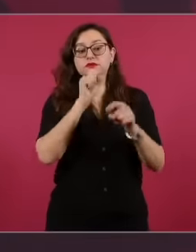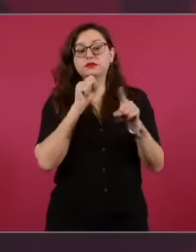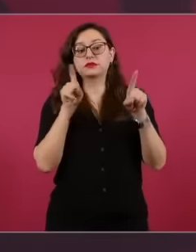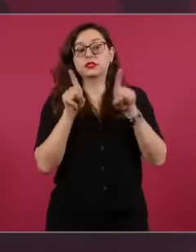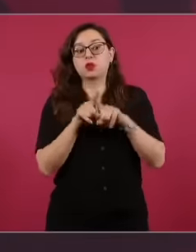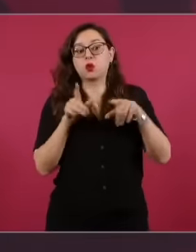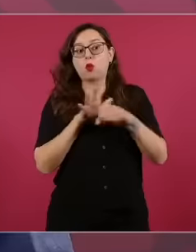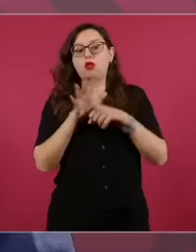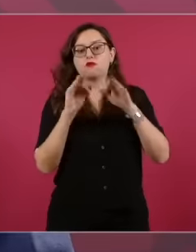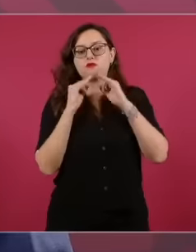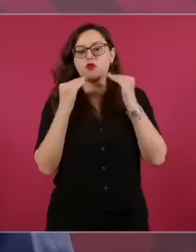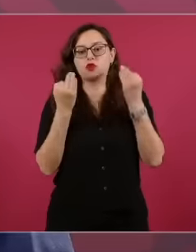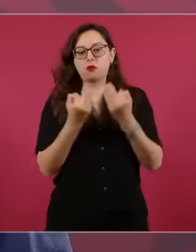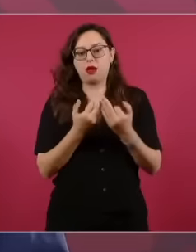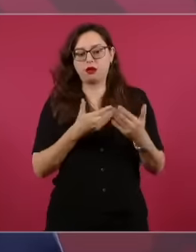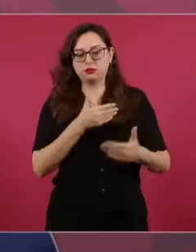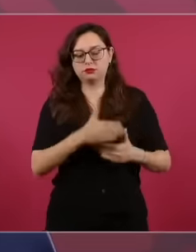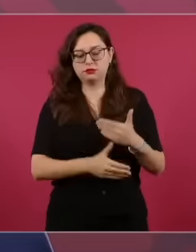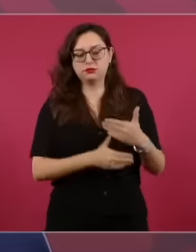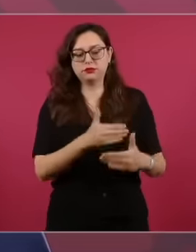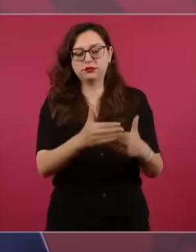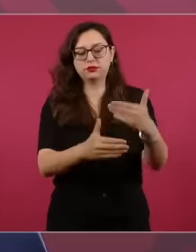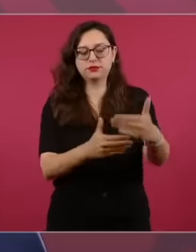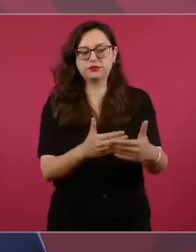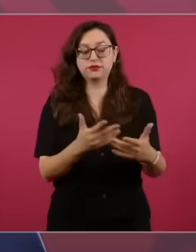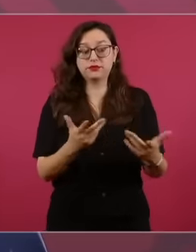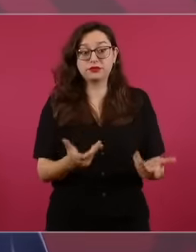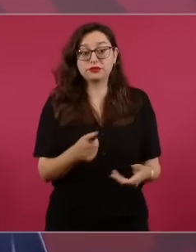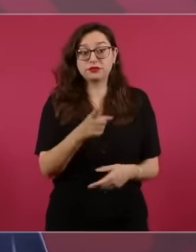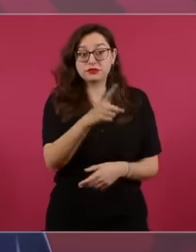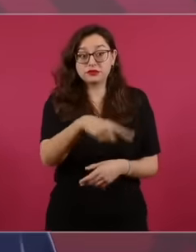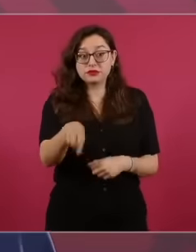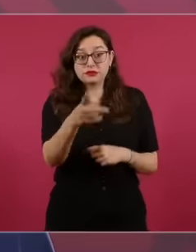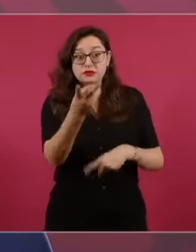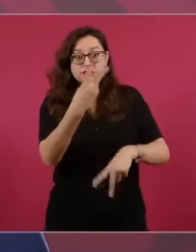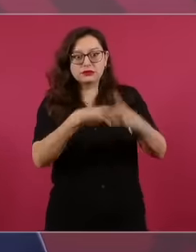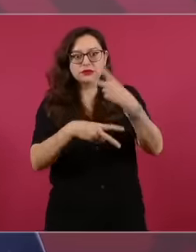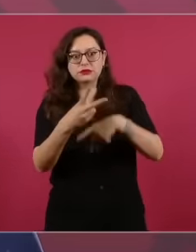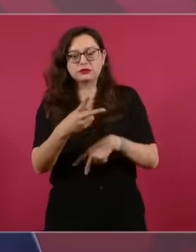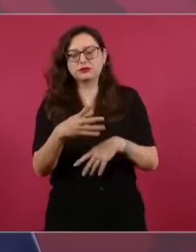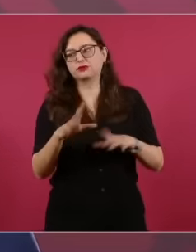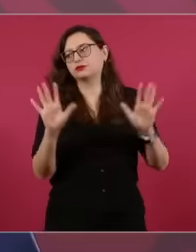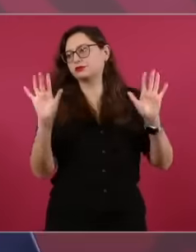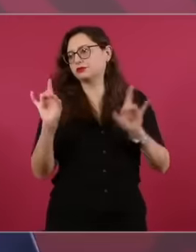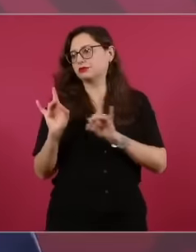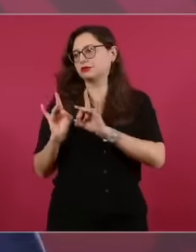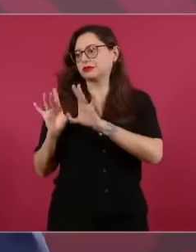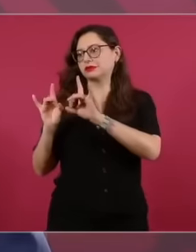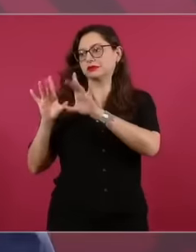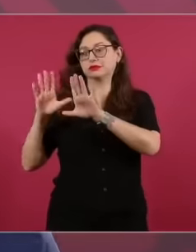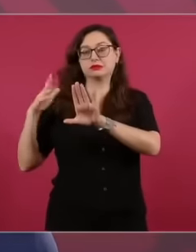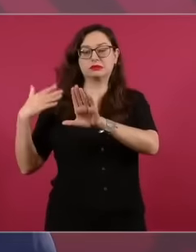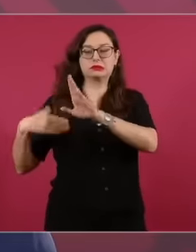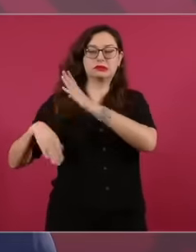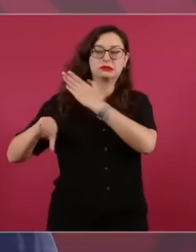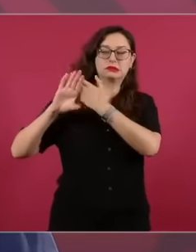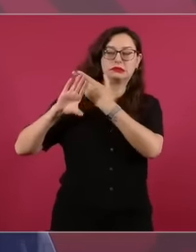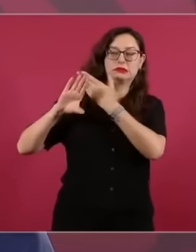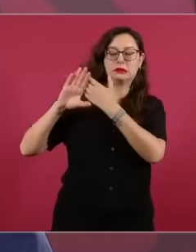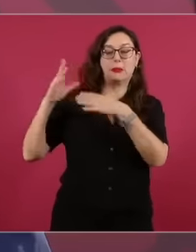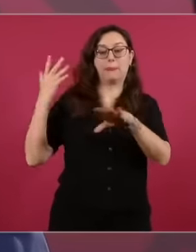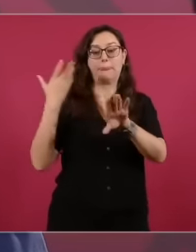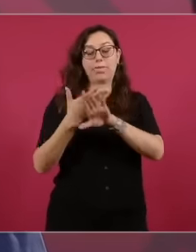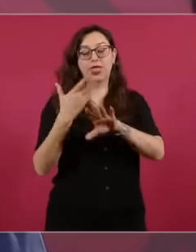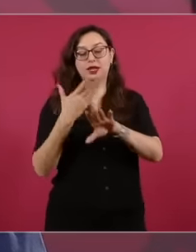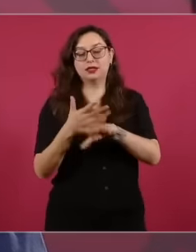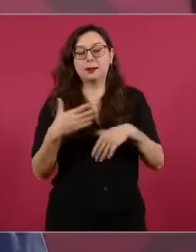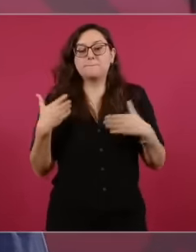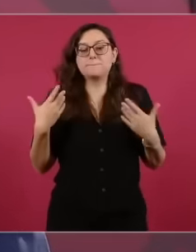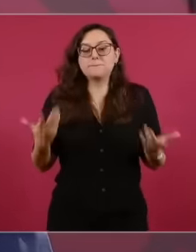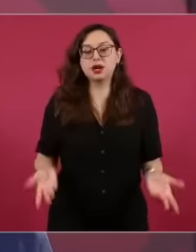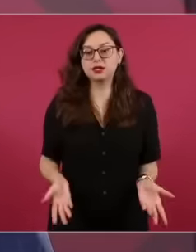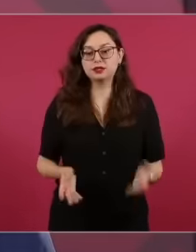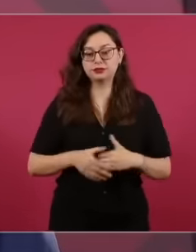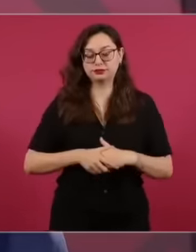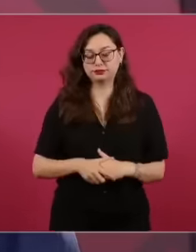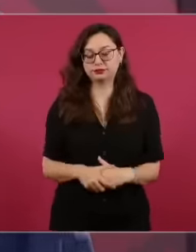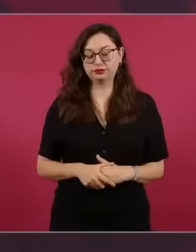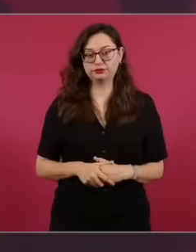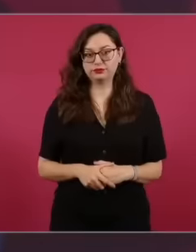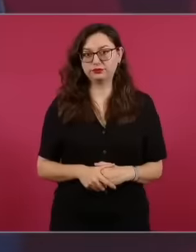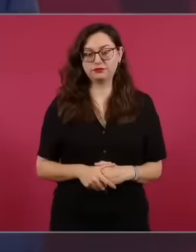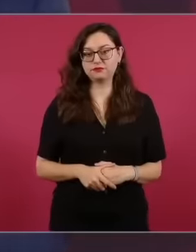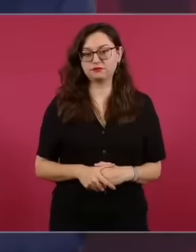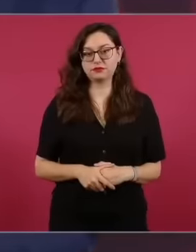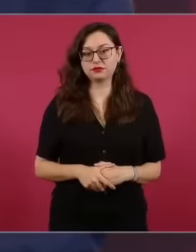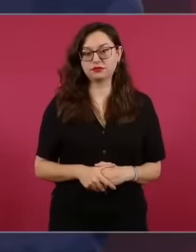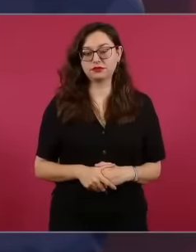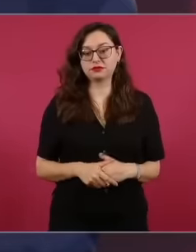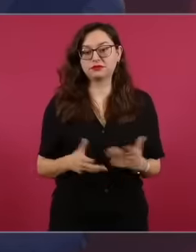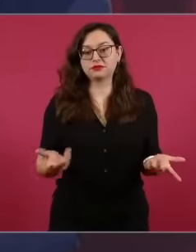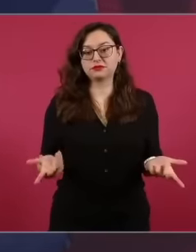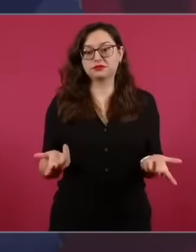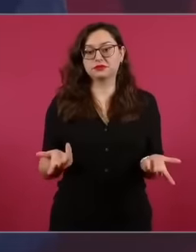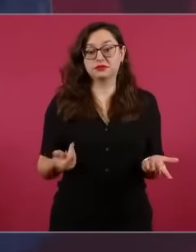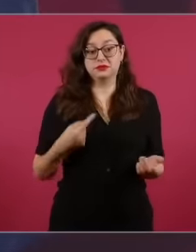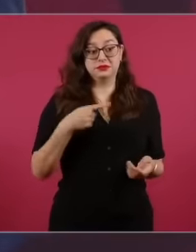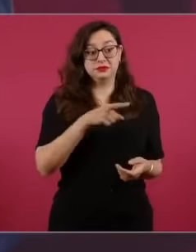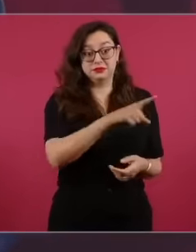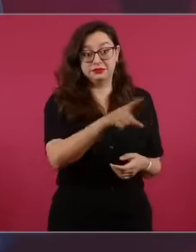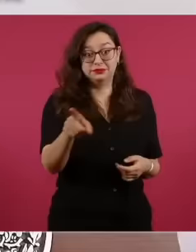give reasons to continue saying this crass Aguilar walked around